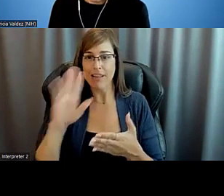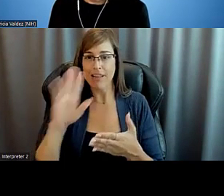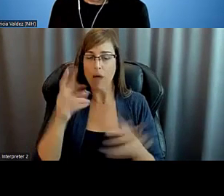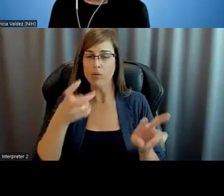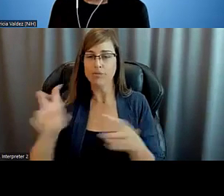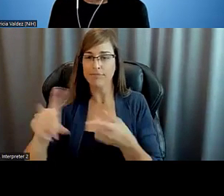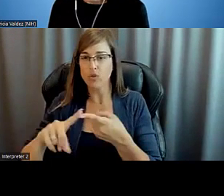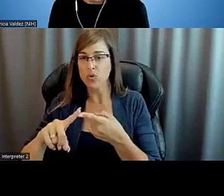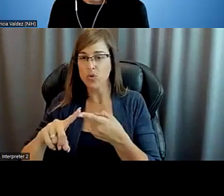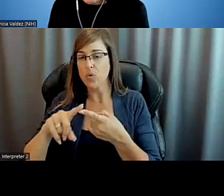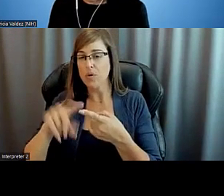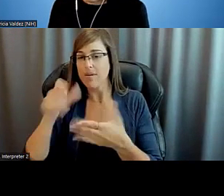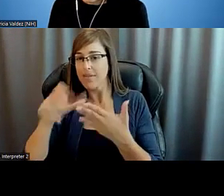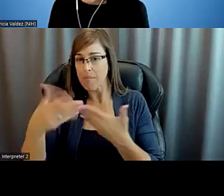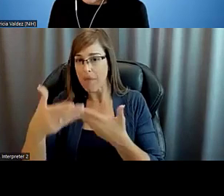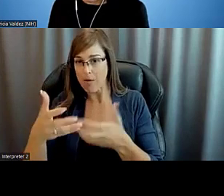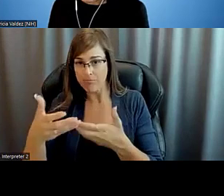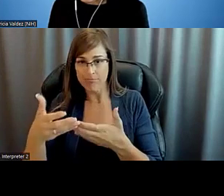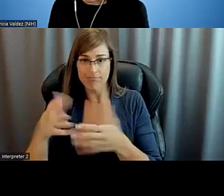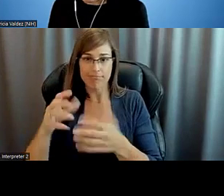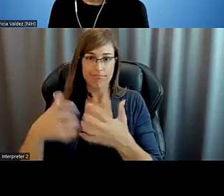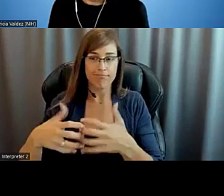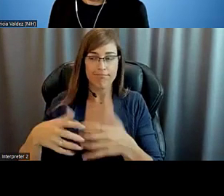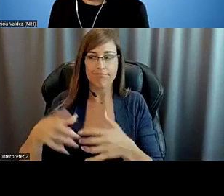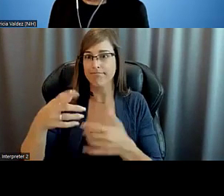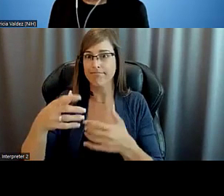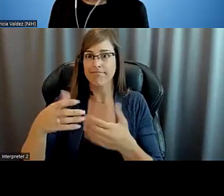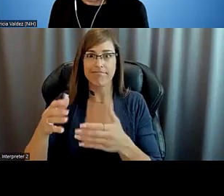and you can make reports to NIH there or submit allegations